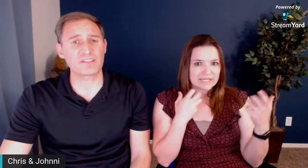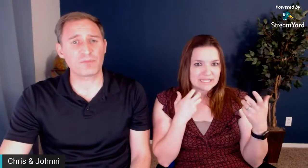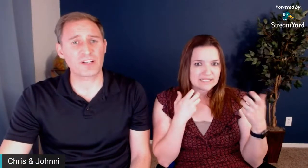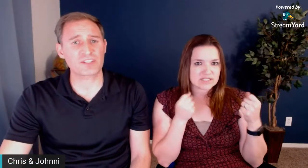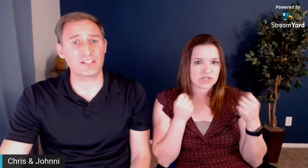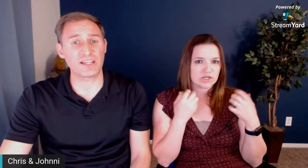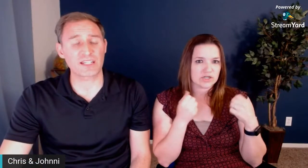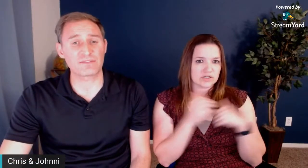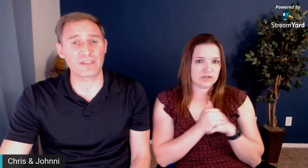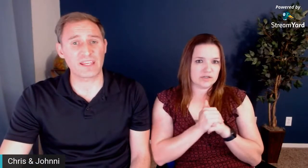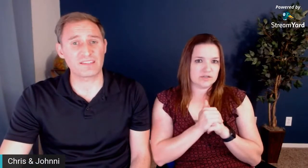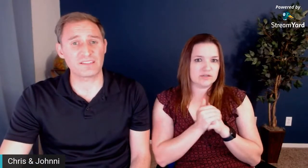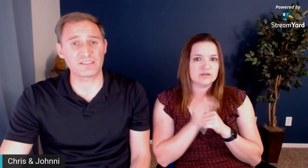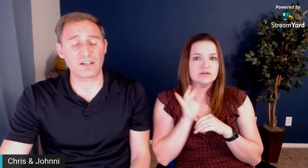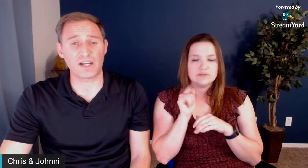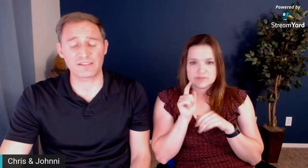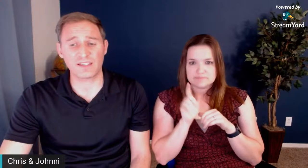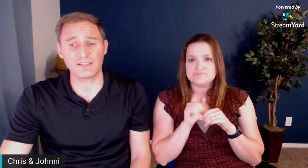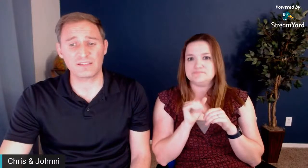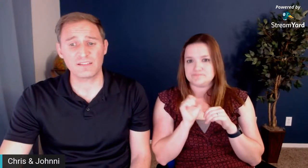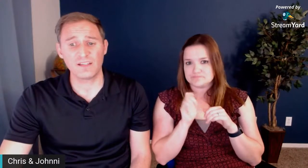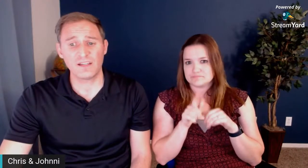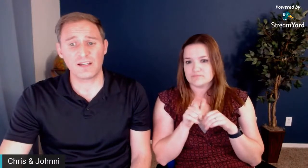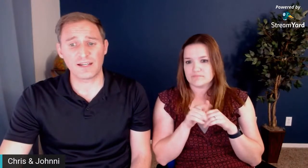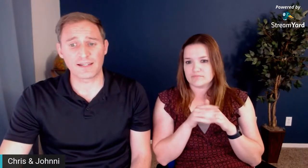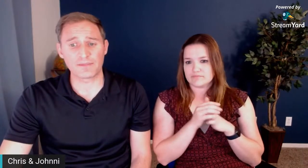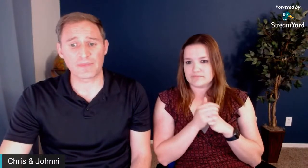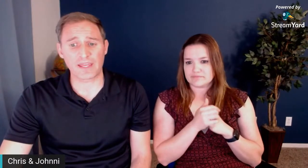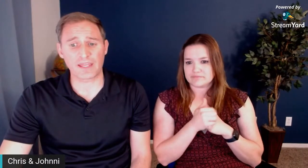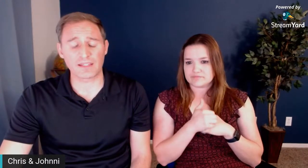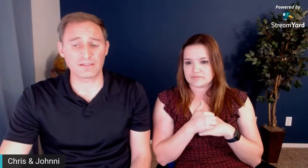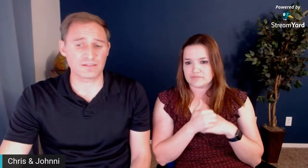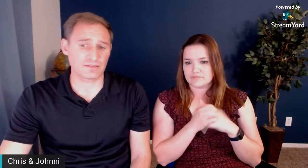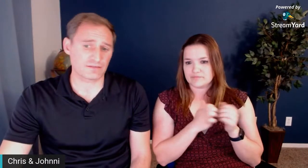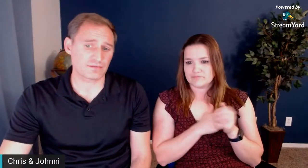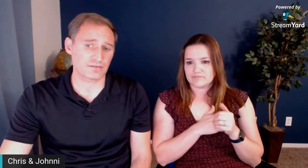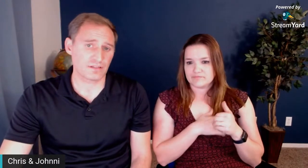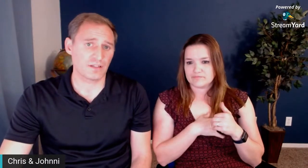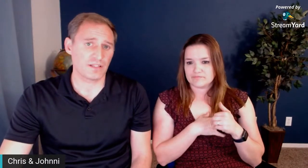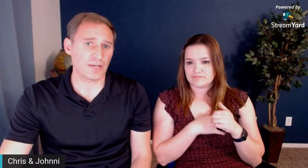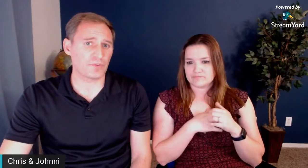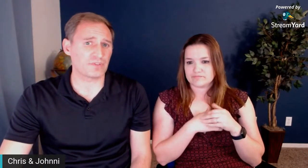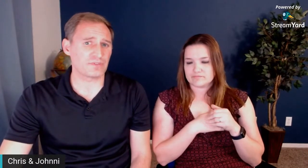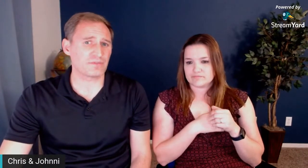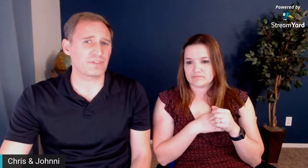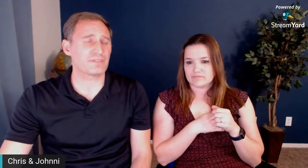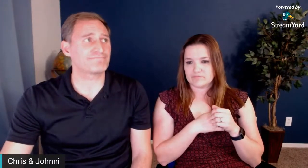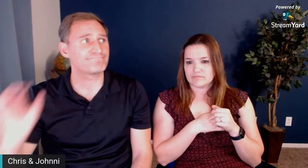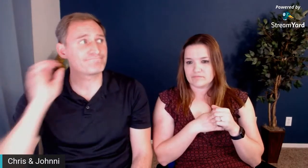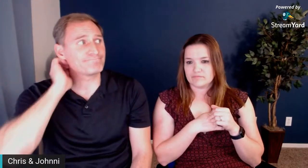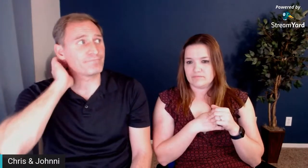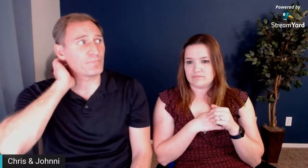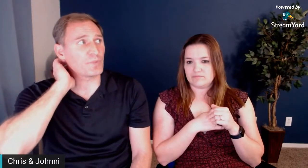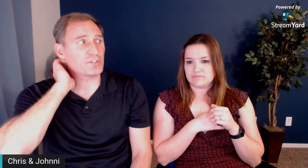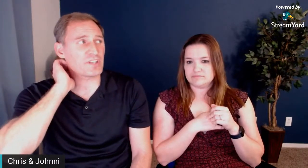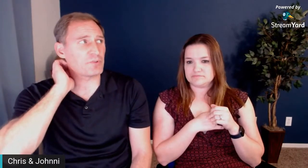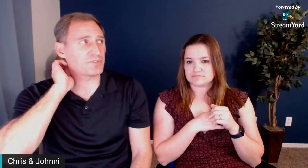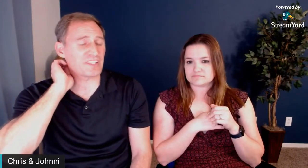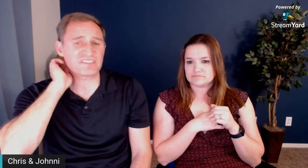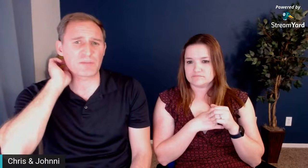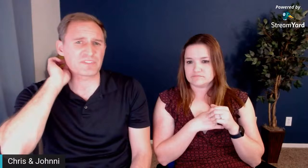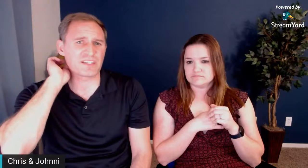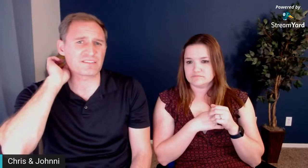does watch a lot of asl content um and yeah we'll we usually won't do like simultaneous